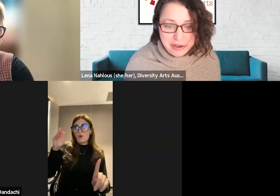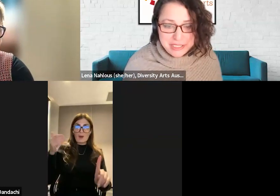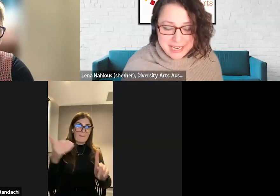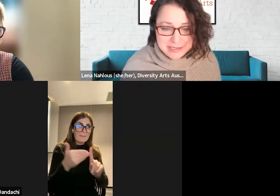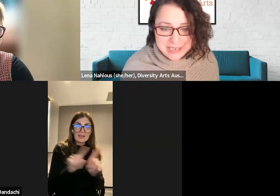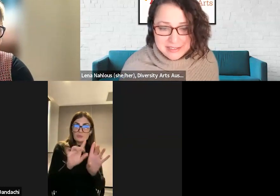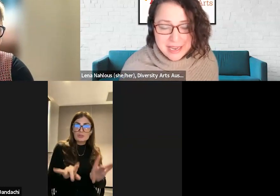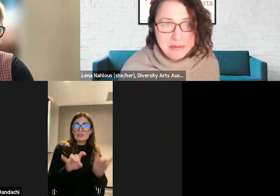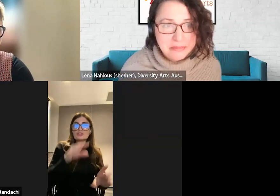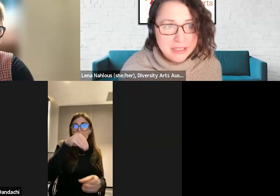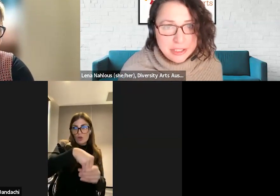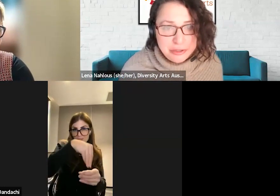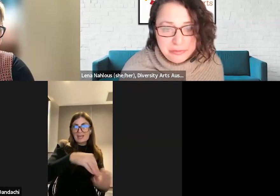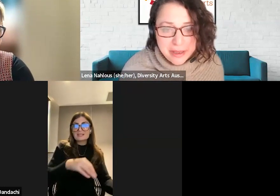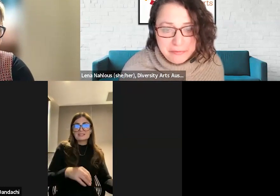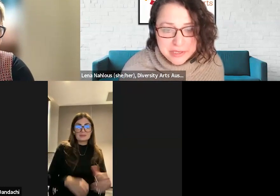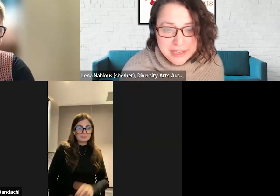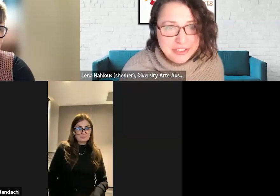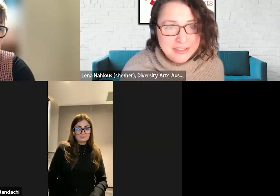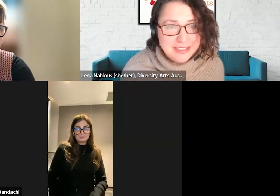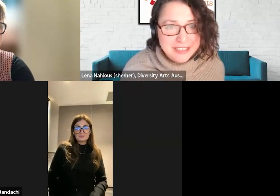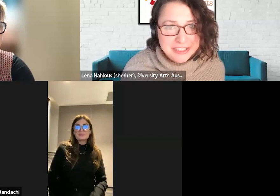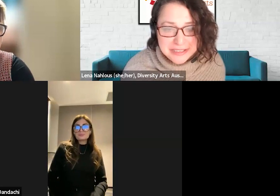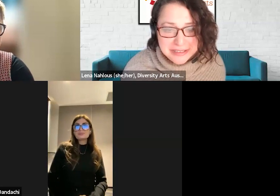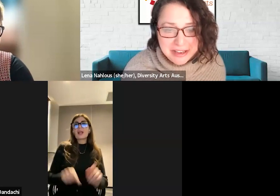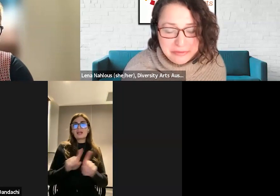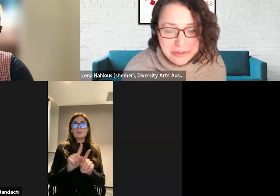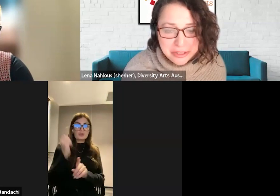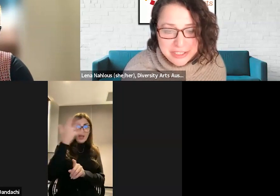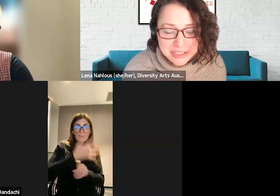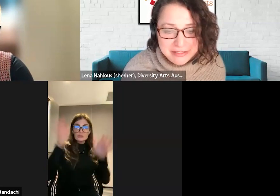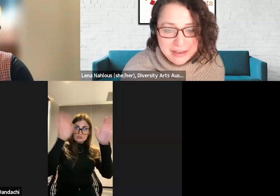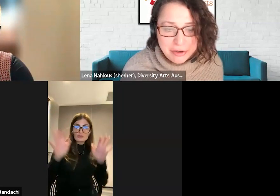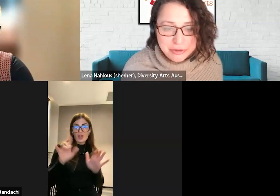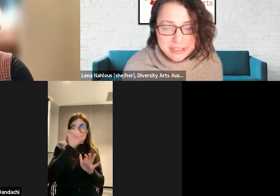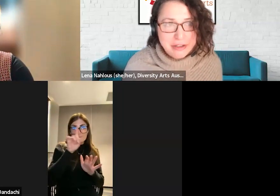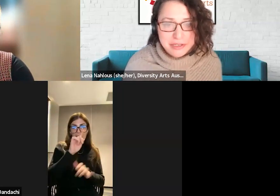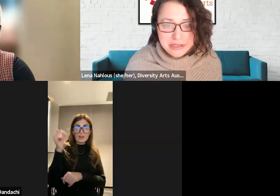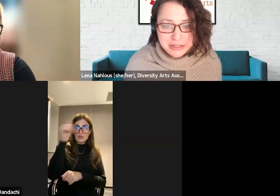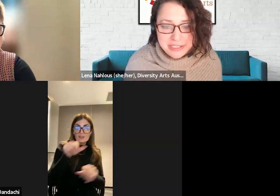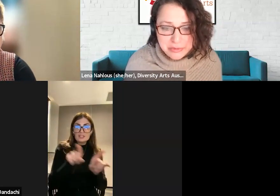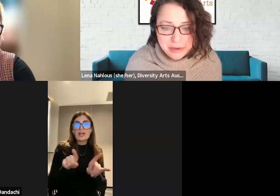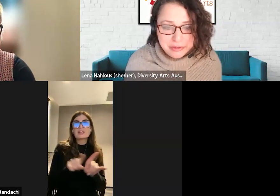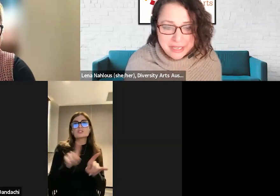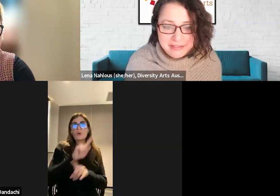context and to First Nations Indigenous kind of knowledge, and culturally diverse knowledge as well.